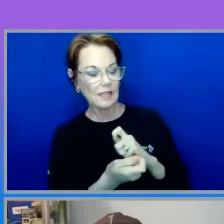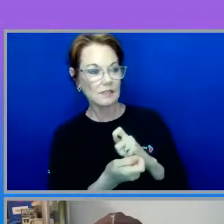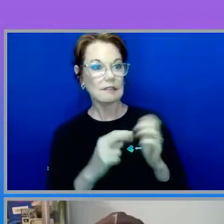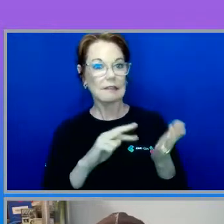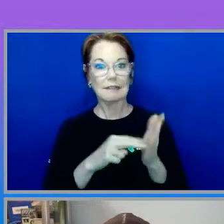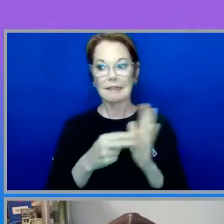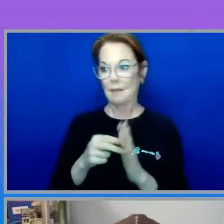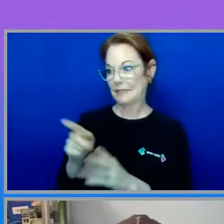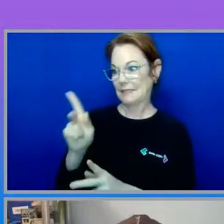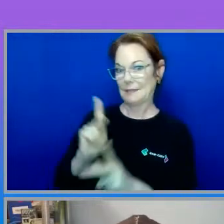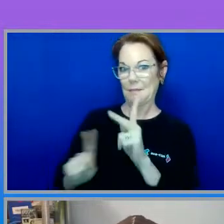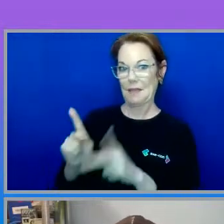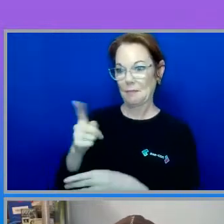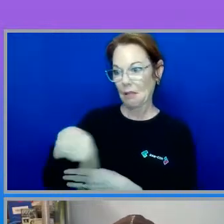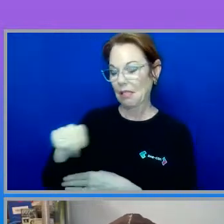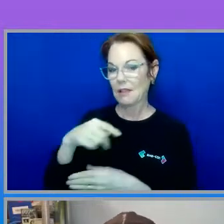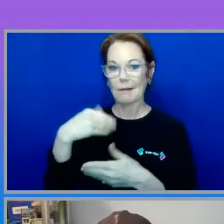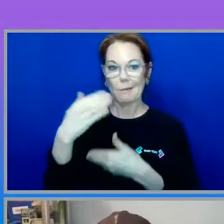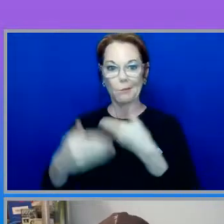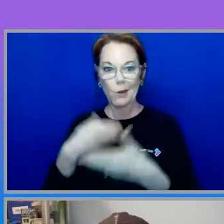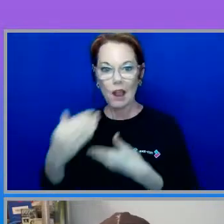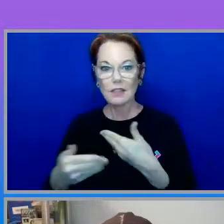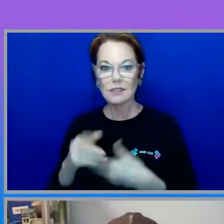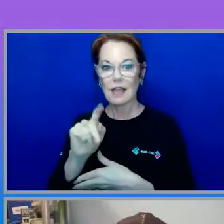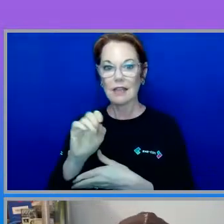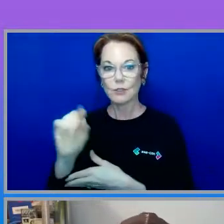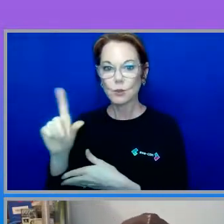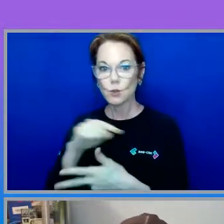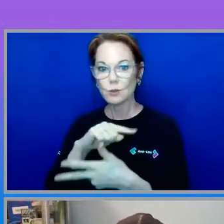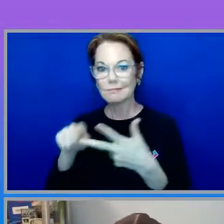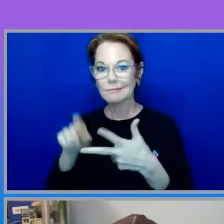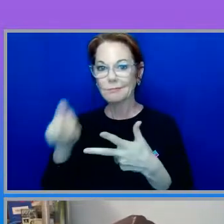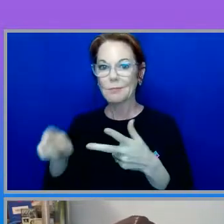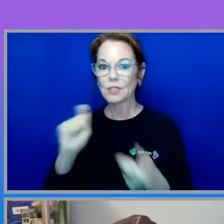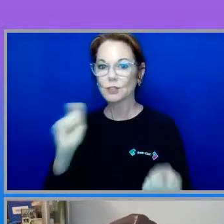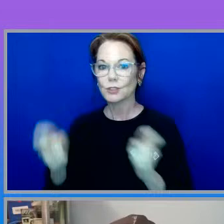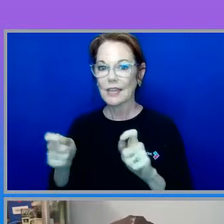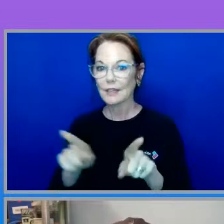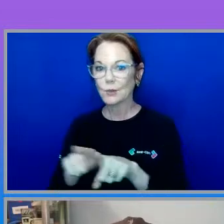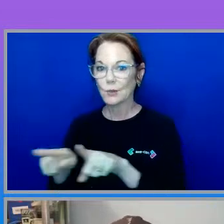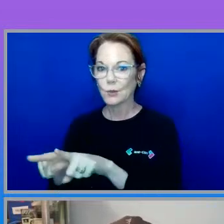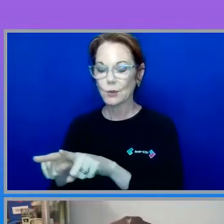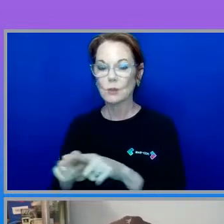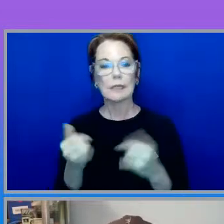requires changes to people, process, and tools. But we're